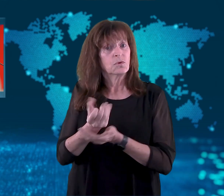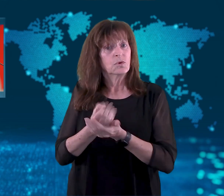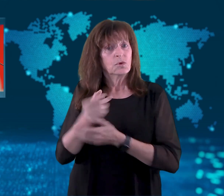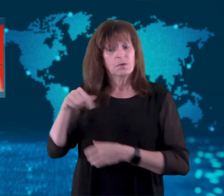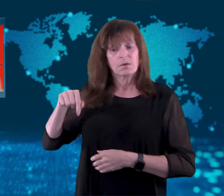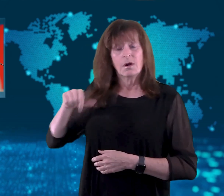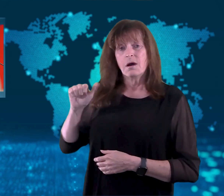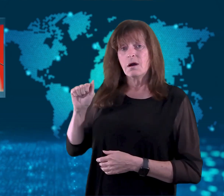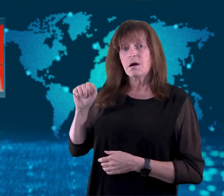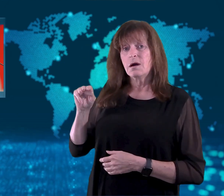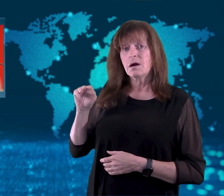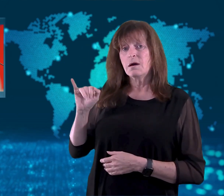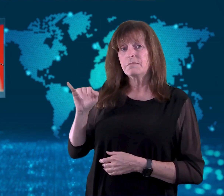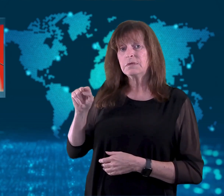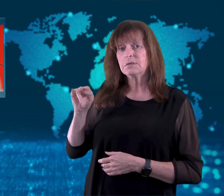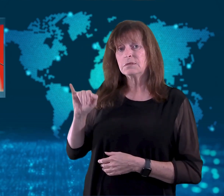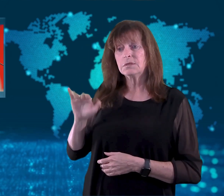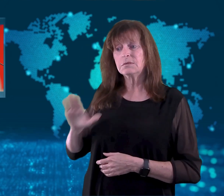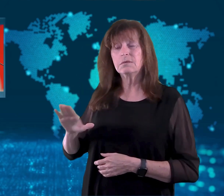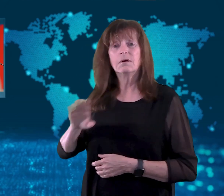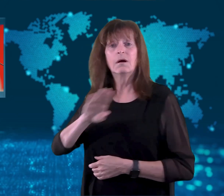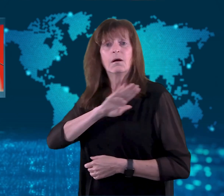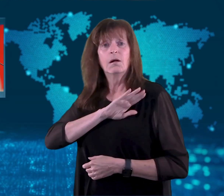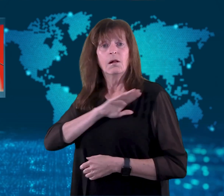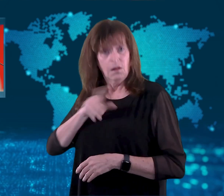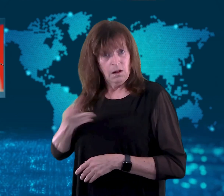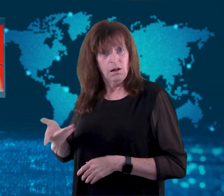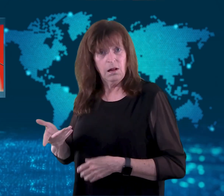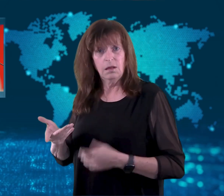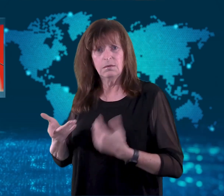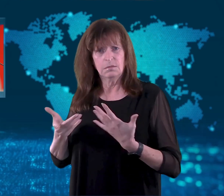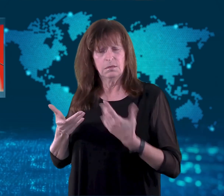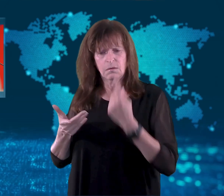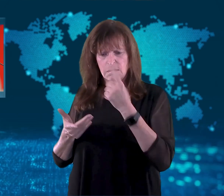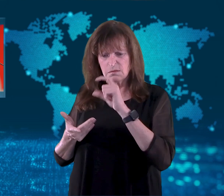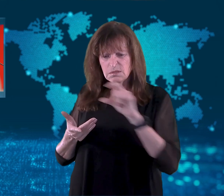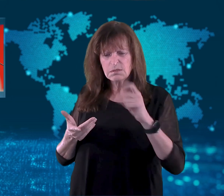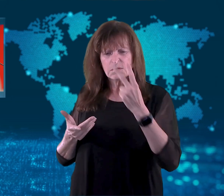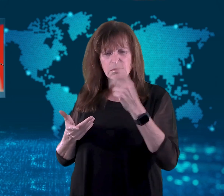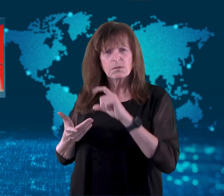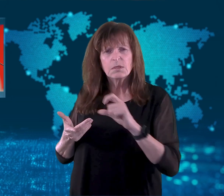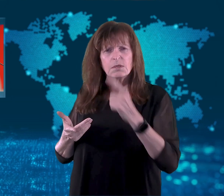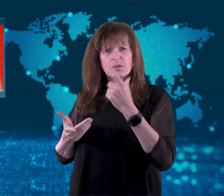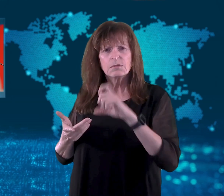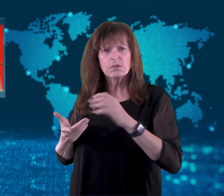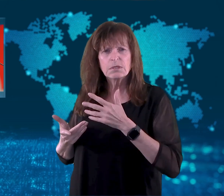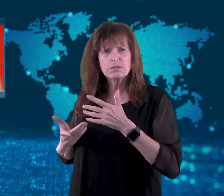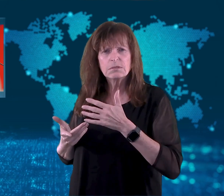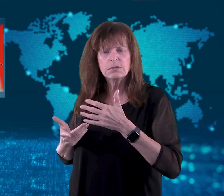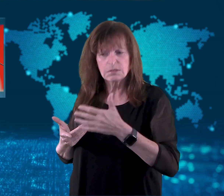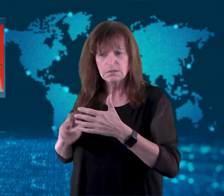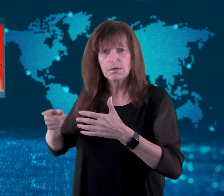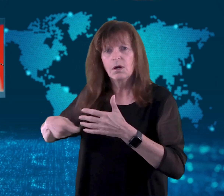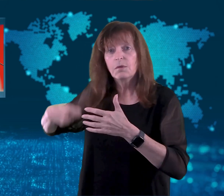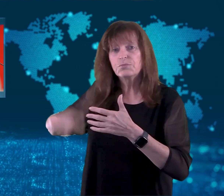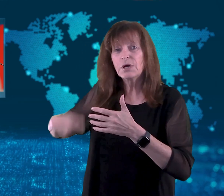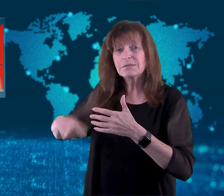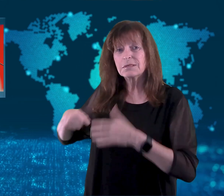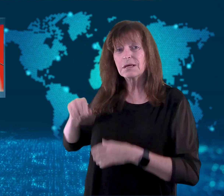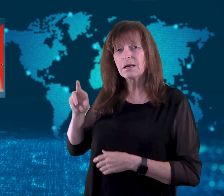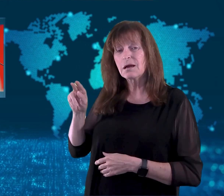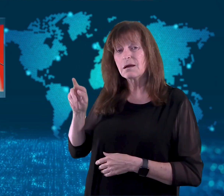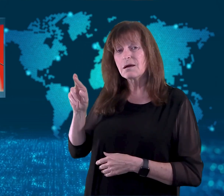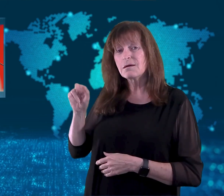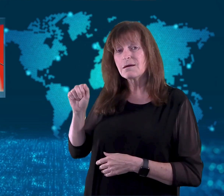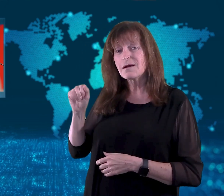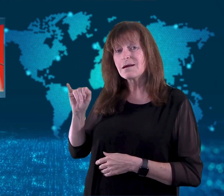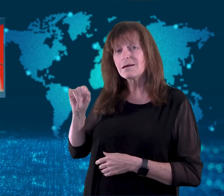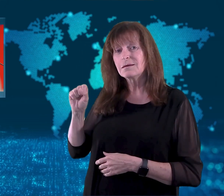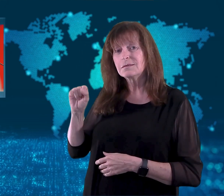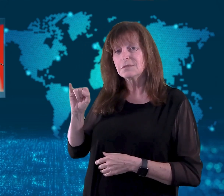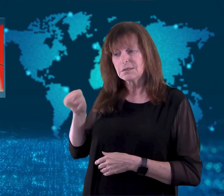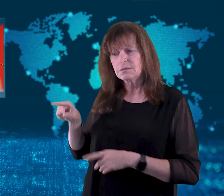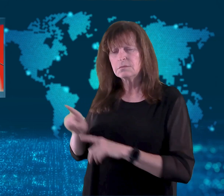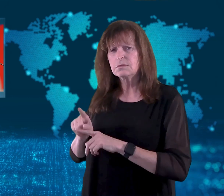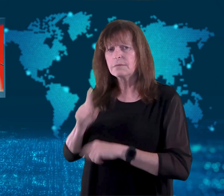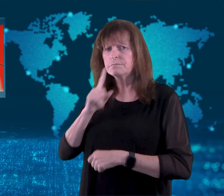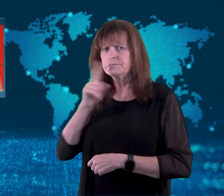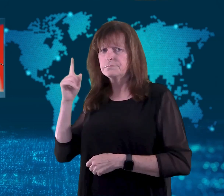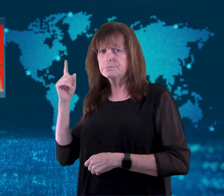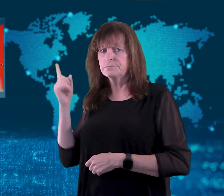The organization also called the forced veiling of women degrading and discriminatory.